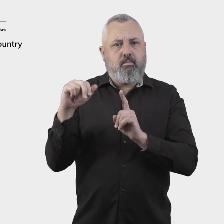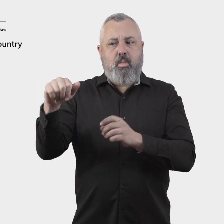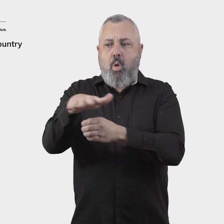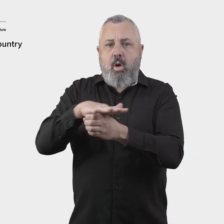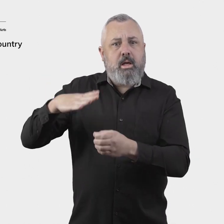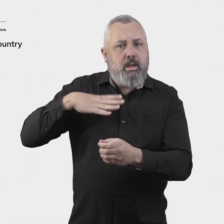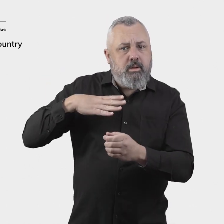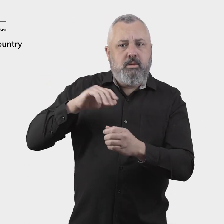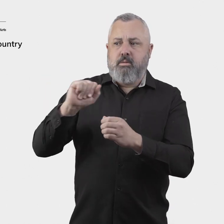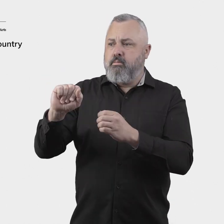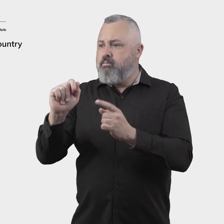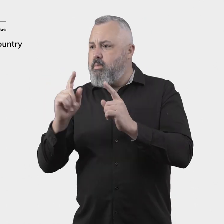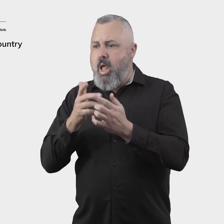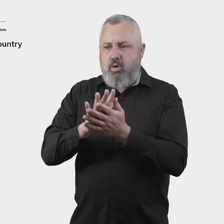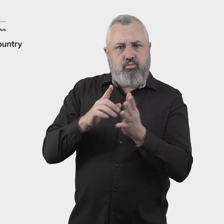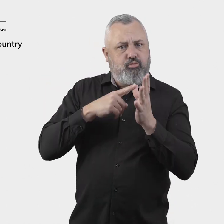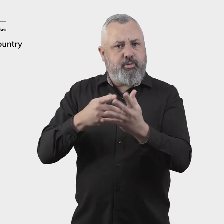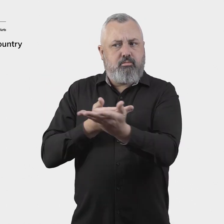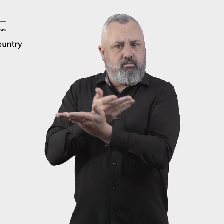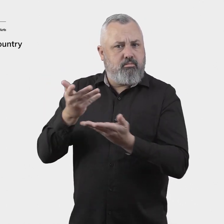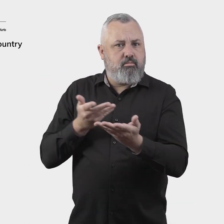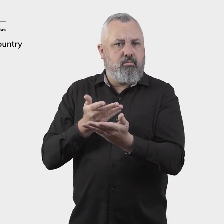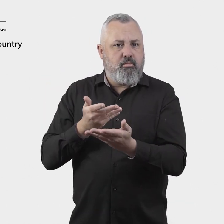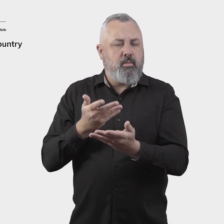local First Nations people and responding to the uniqueness of each place.